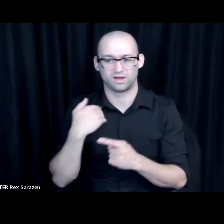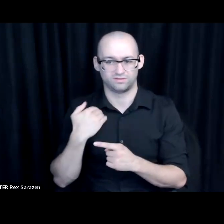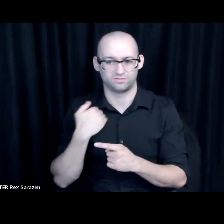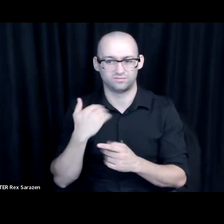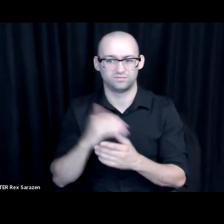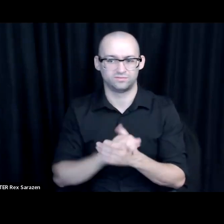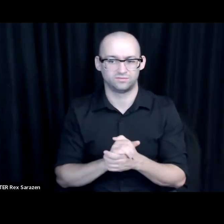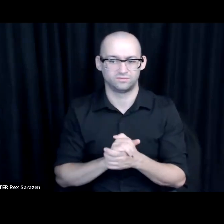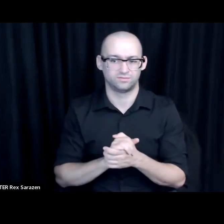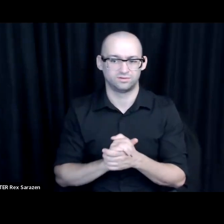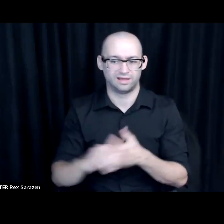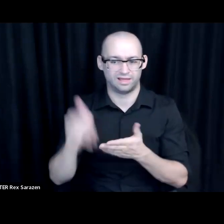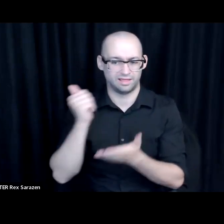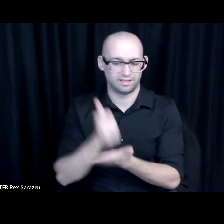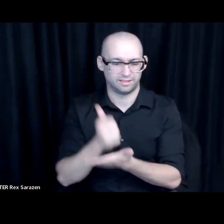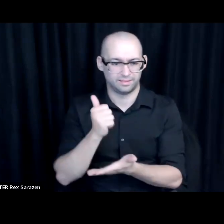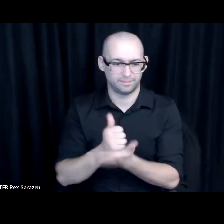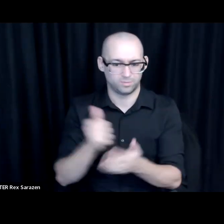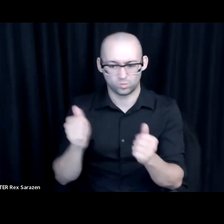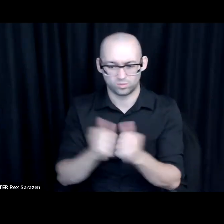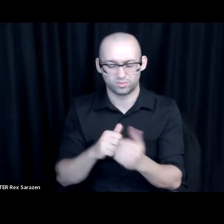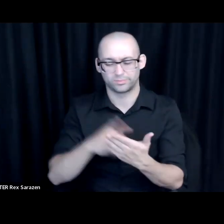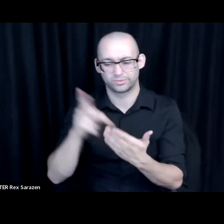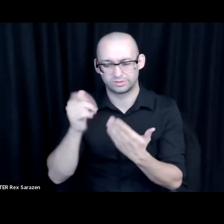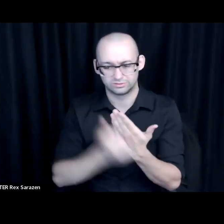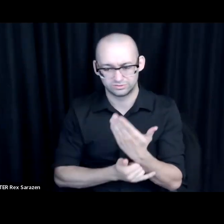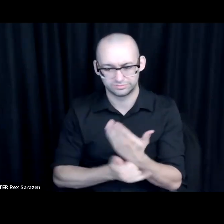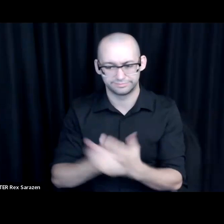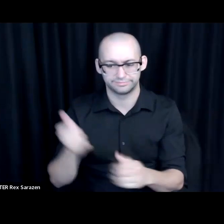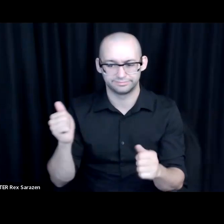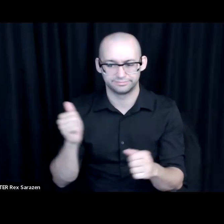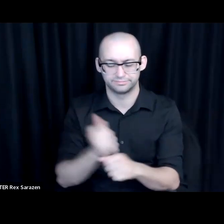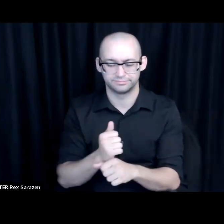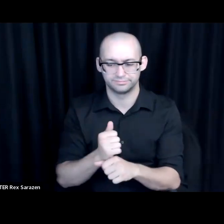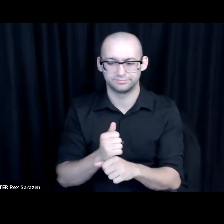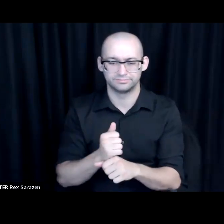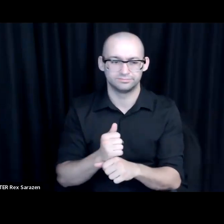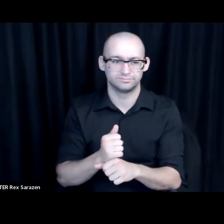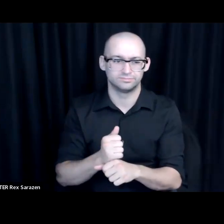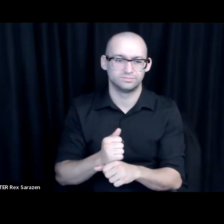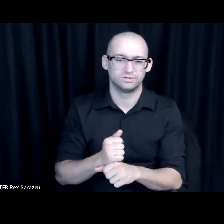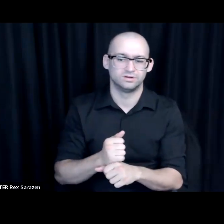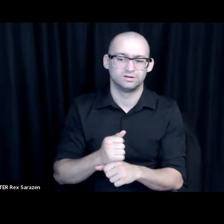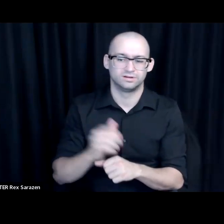to help with this project and help us in how we're gonna get the cable, I guess.